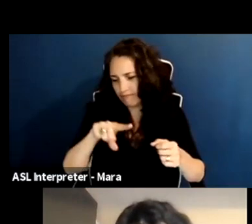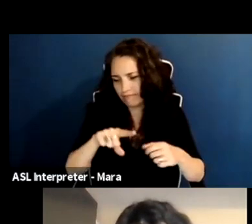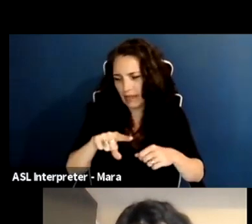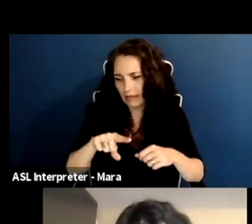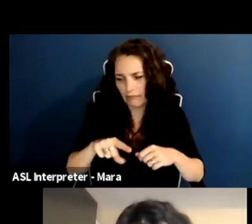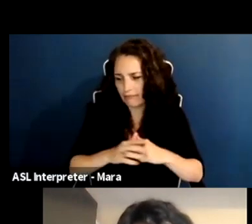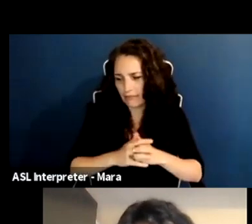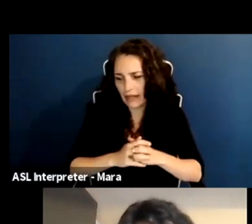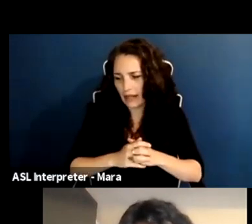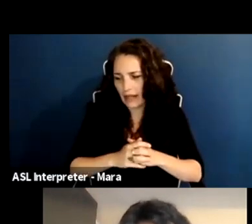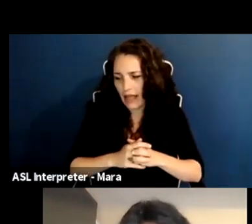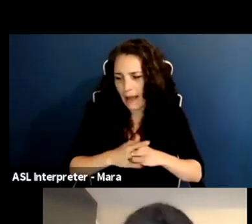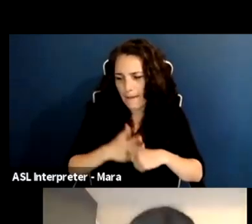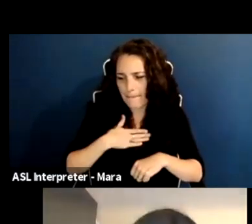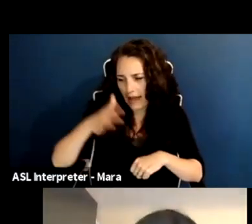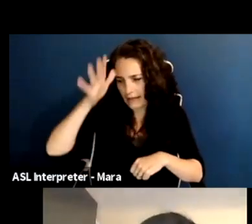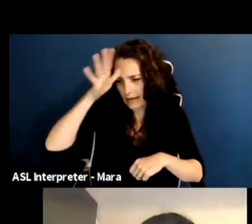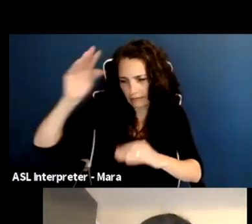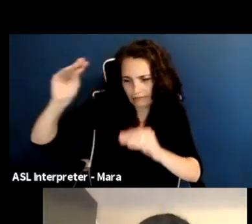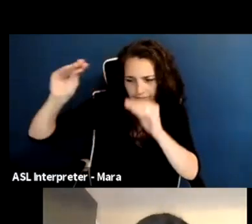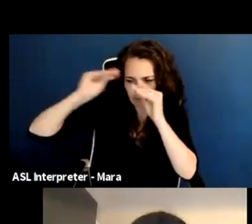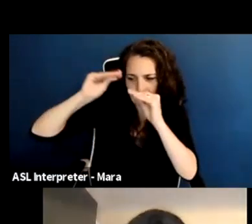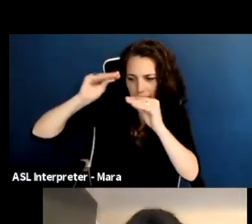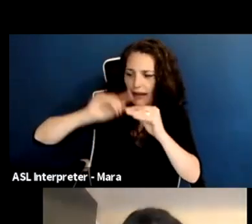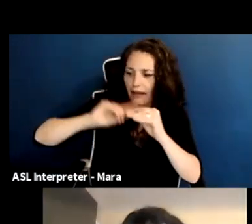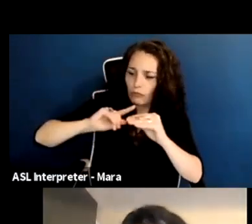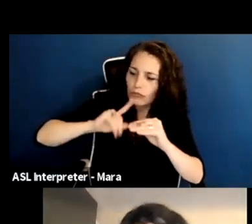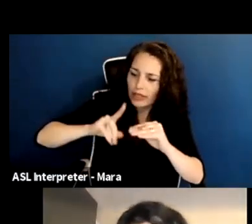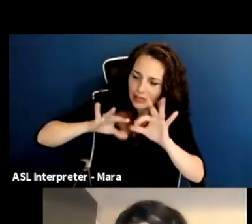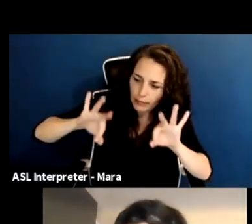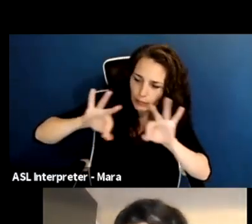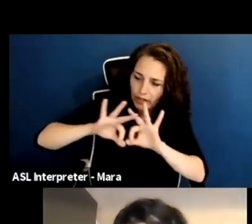the importance of standing your ground.